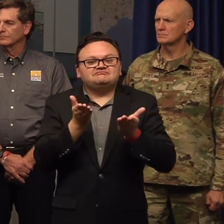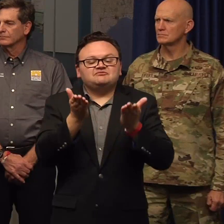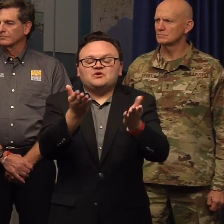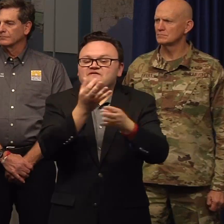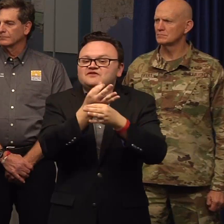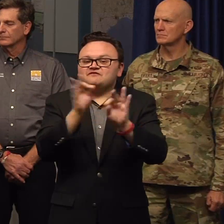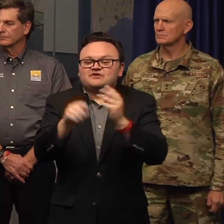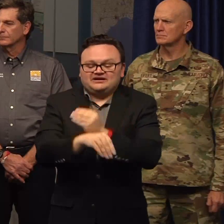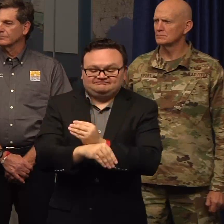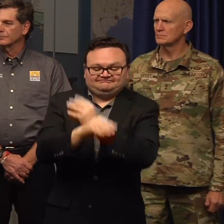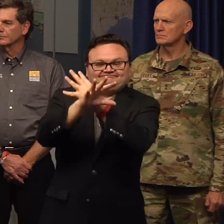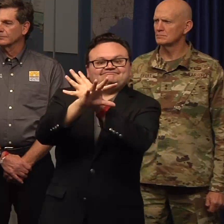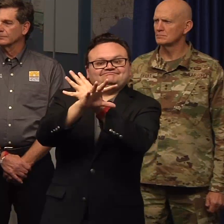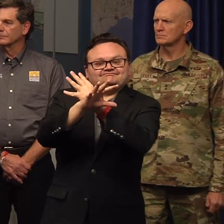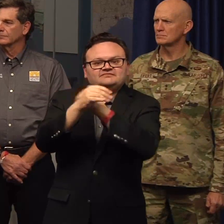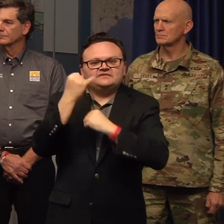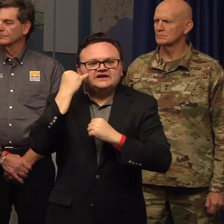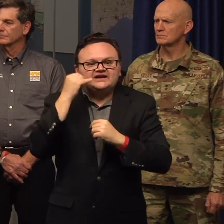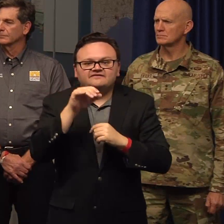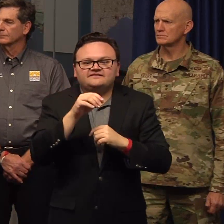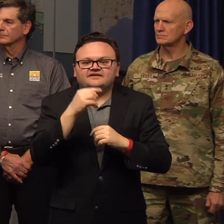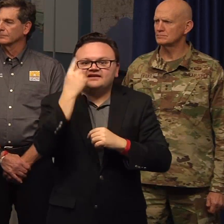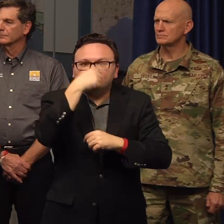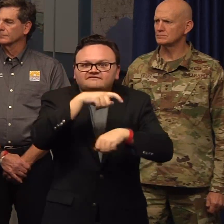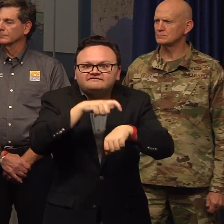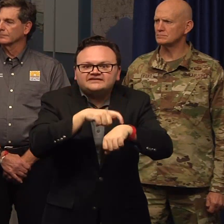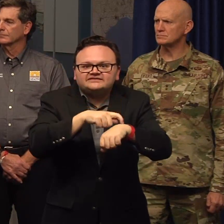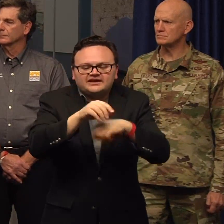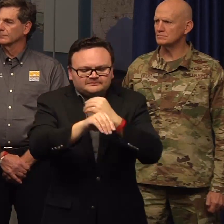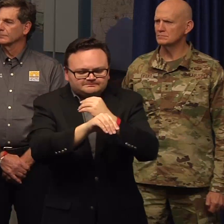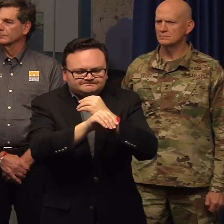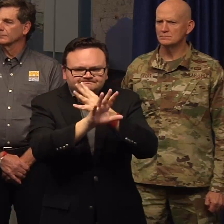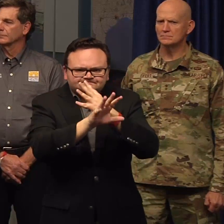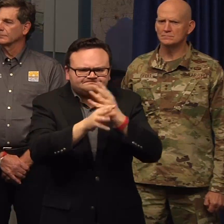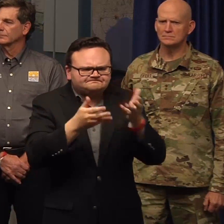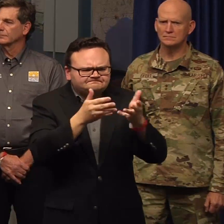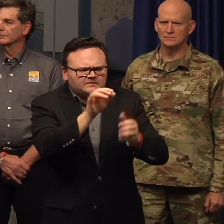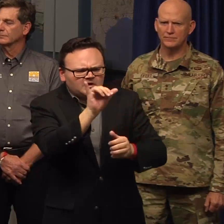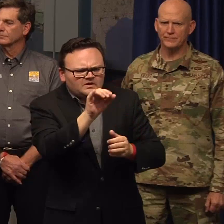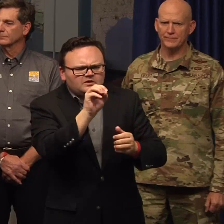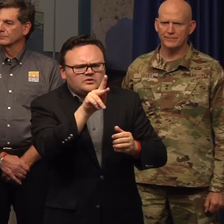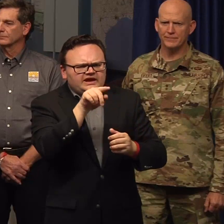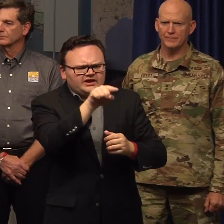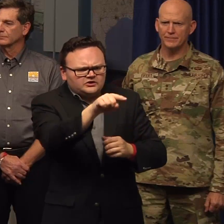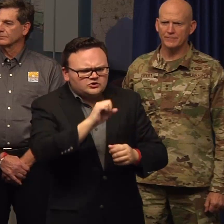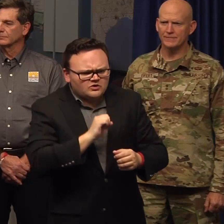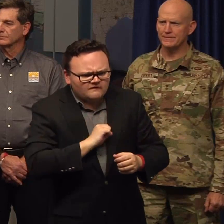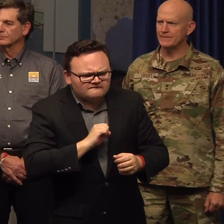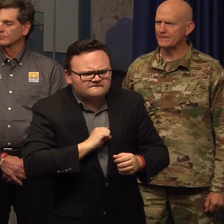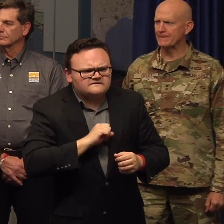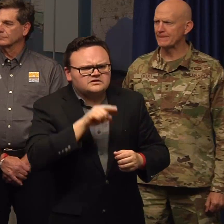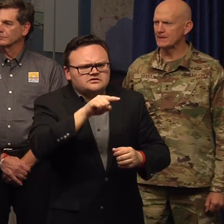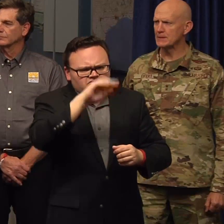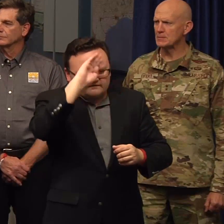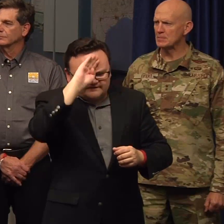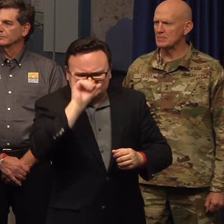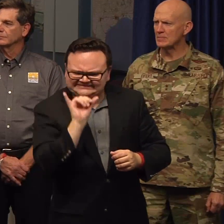FOR A LOT OF PEOPLE SO I'VE ASKED HIM TO DRAMATICALLY SCALE THAT UP AND OBVIOUSLY PEOPLE ARE IN TOUCH LOCALLY WITH THE HEALTH DEPARTMENTS AND YOU HAVE A HUGE EXPANSION OF